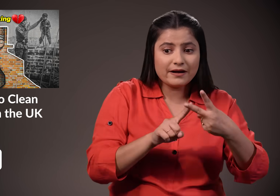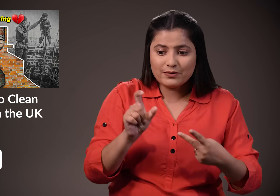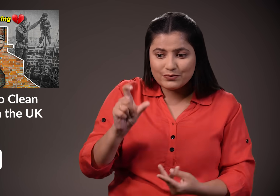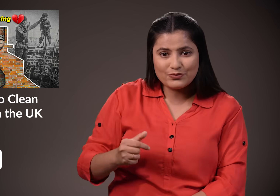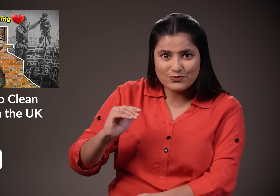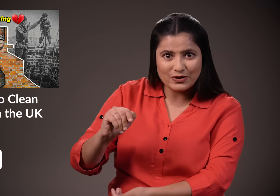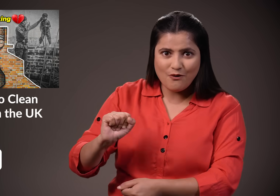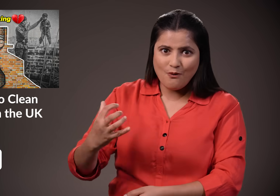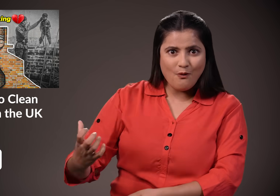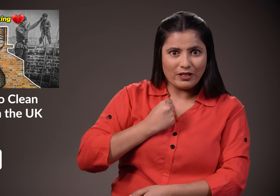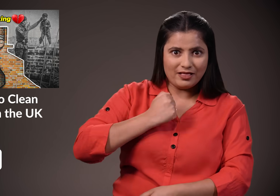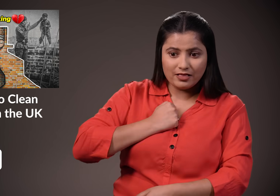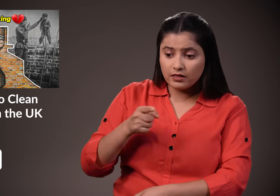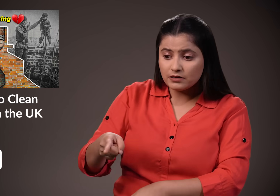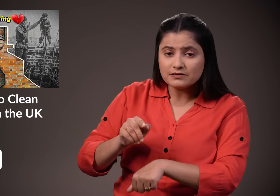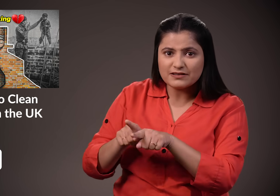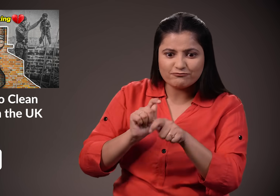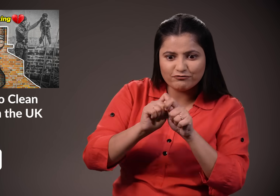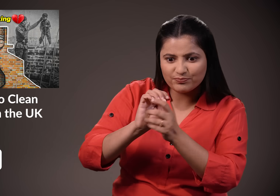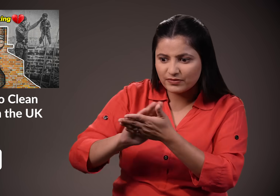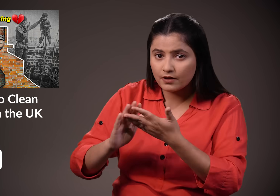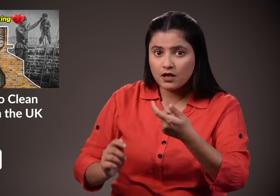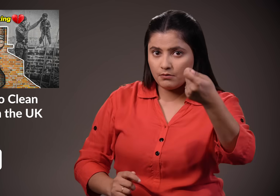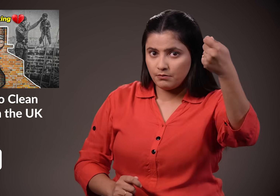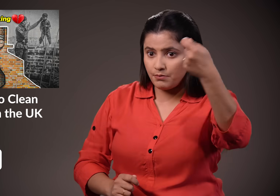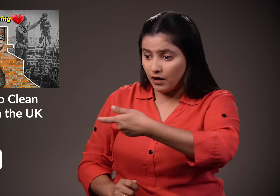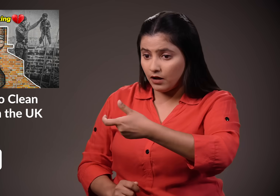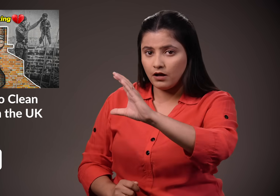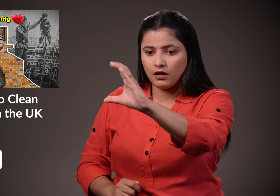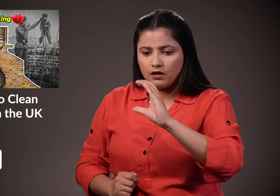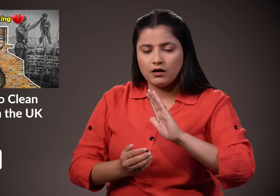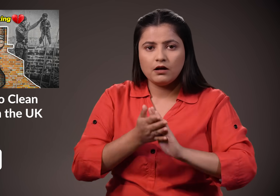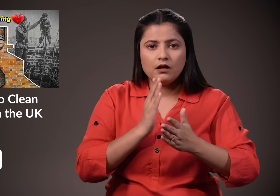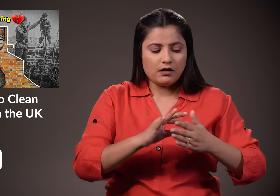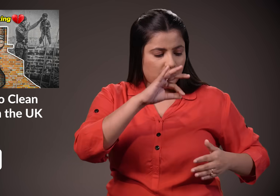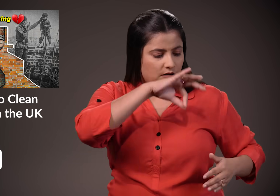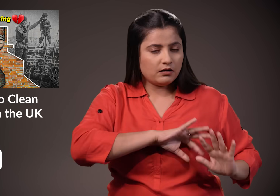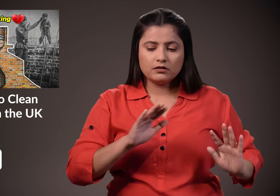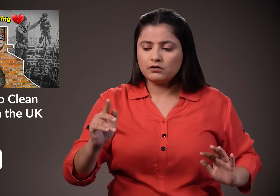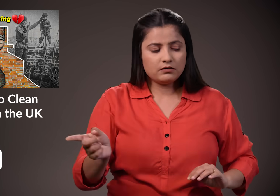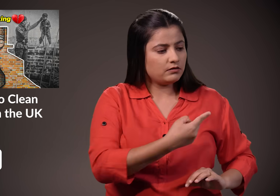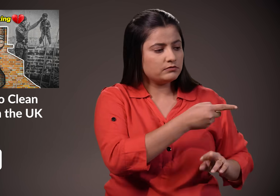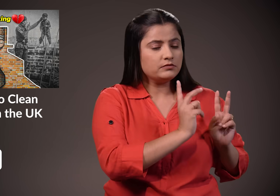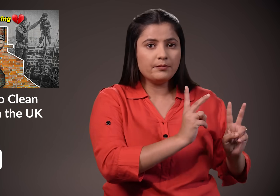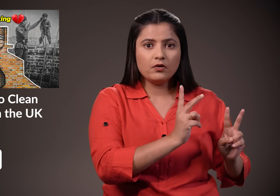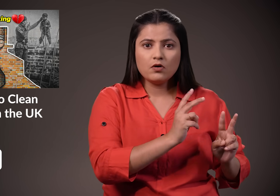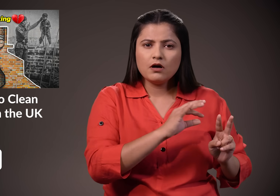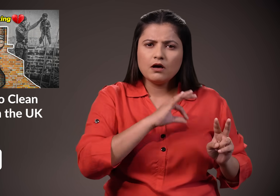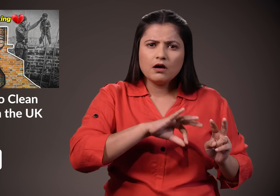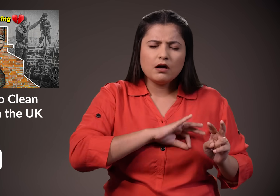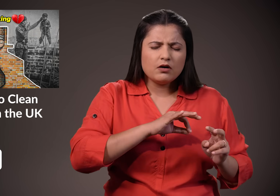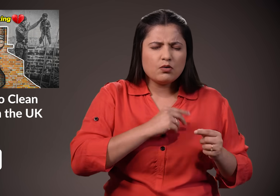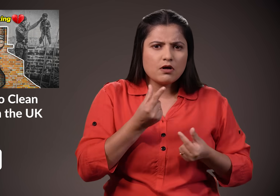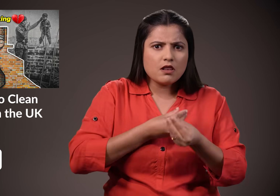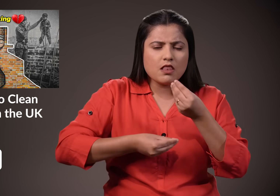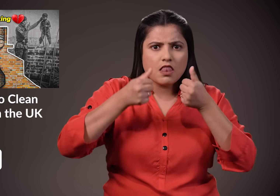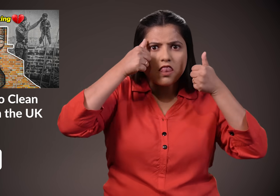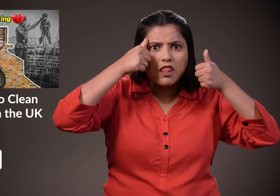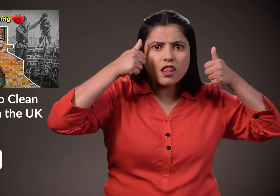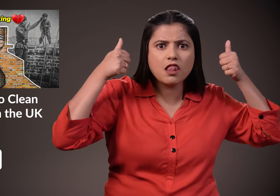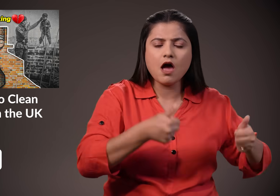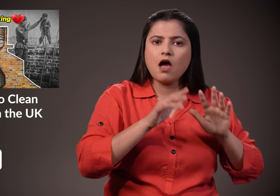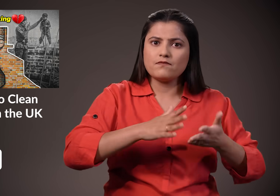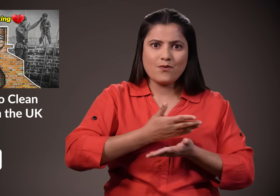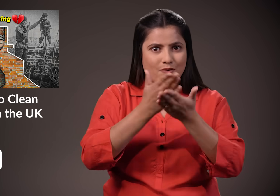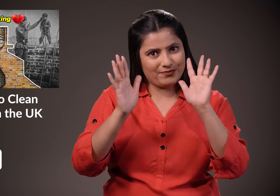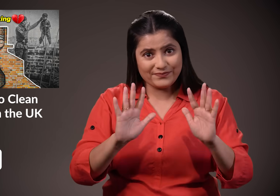The children were fully exploited as the masters would keep all the money received for the chimney cleaning.